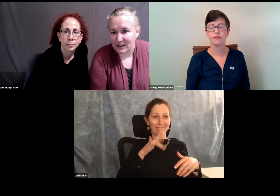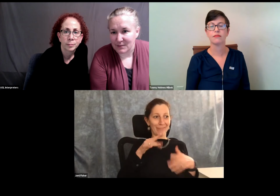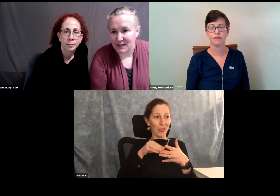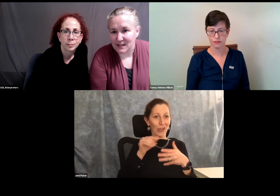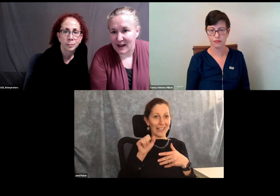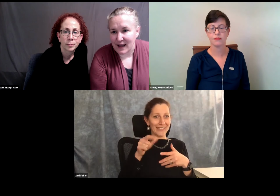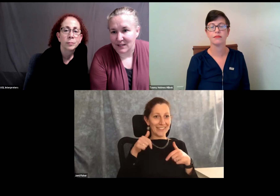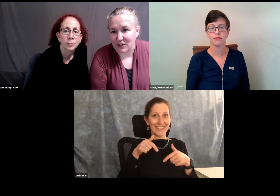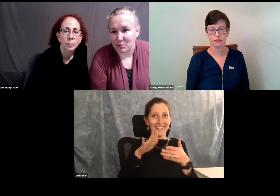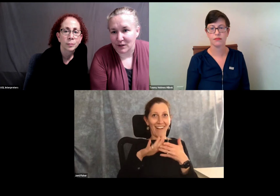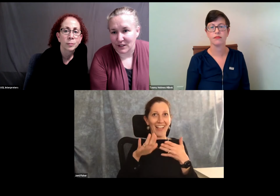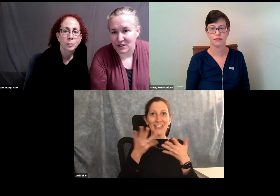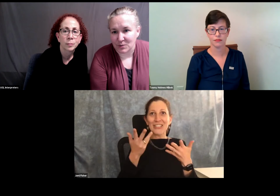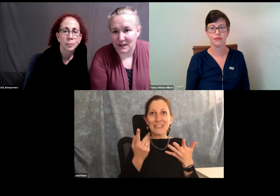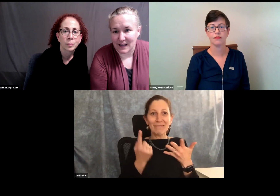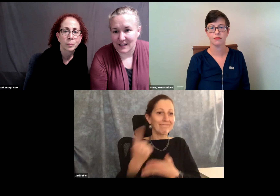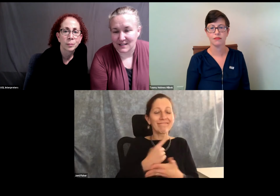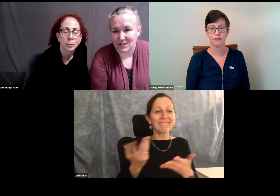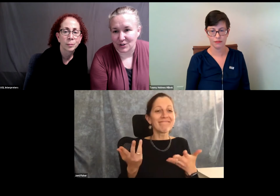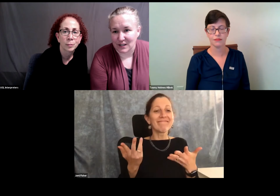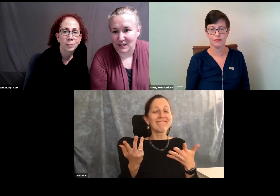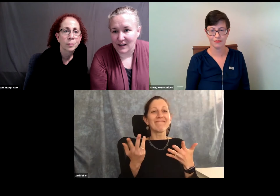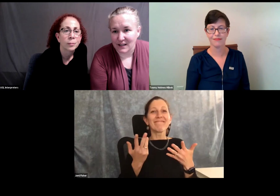because I have hearing privilege, being an asl student in college.